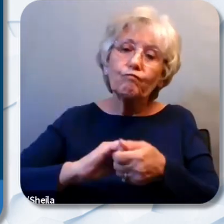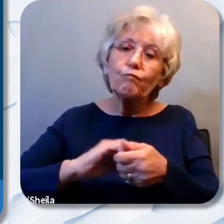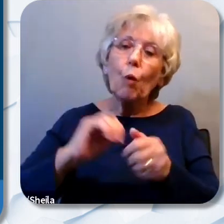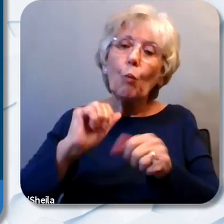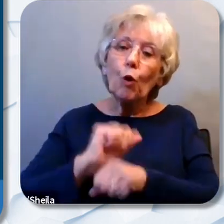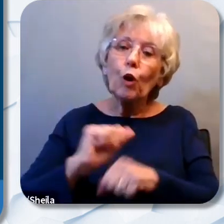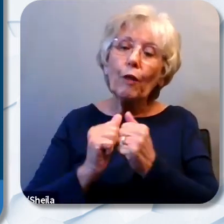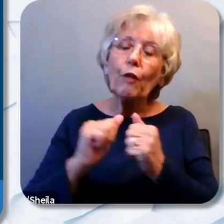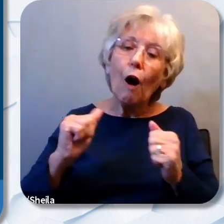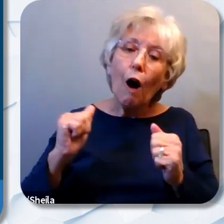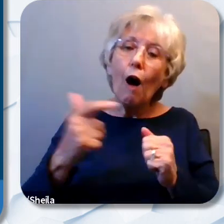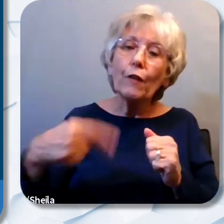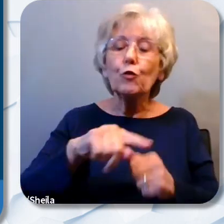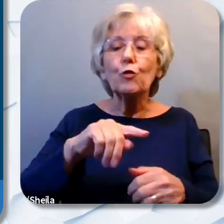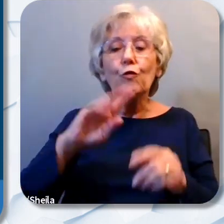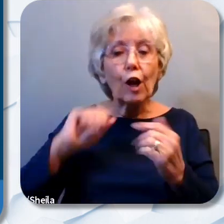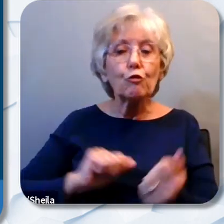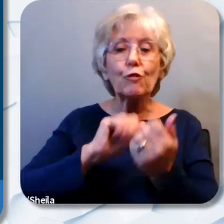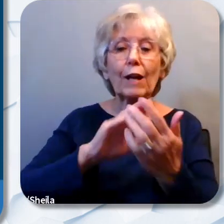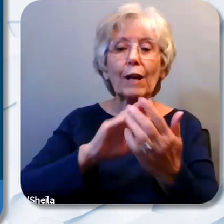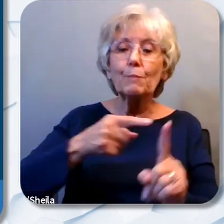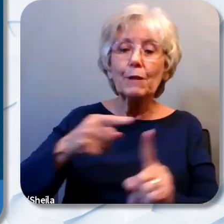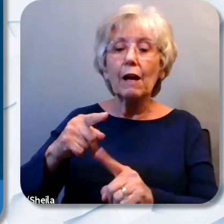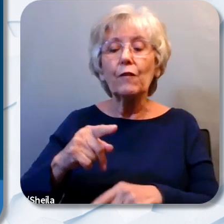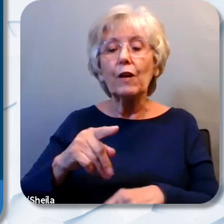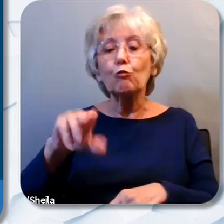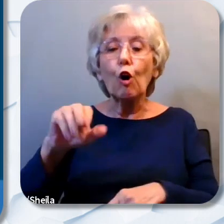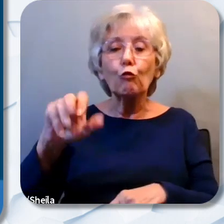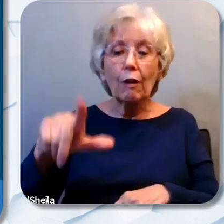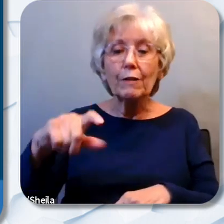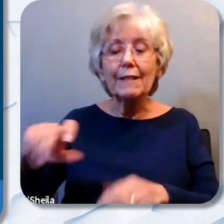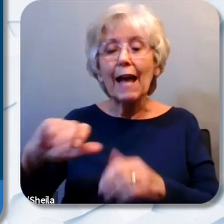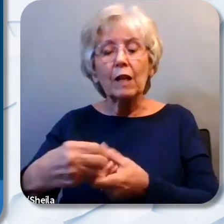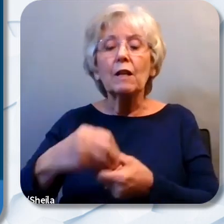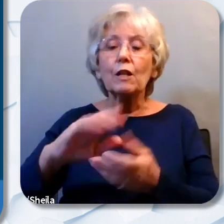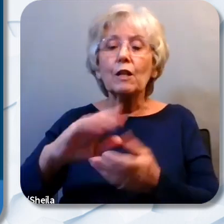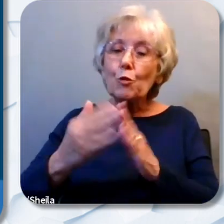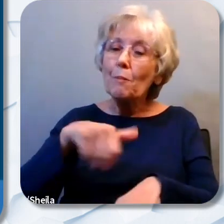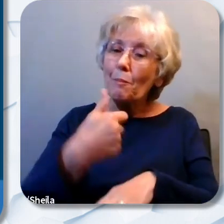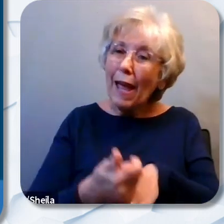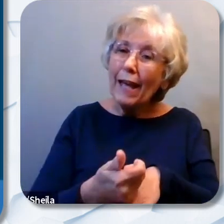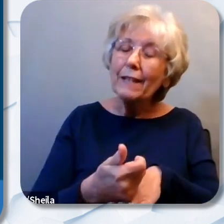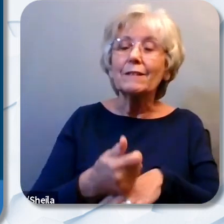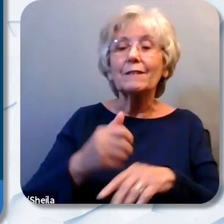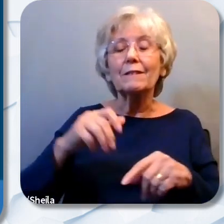specific role needs. How to engage Community based partners, including CSP headstart private